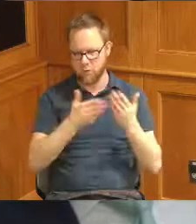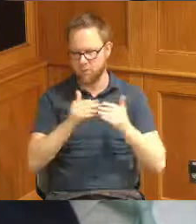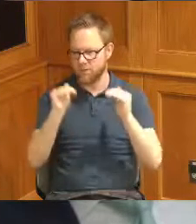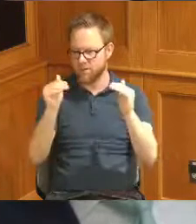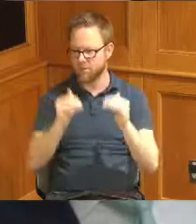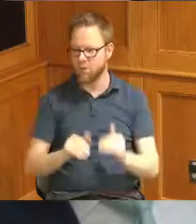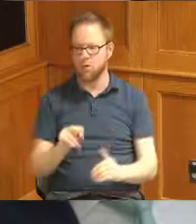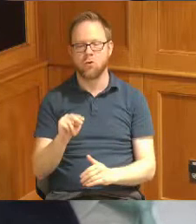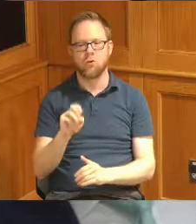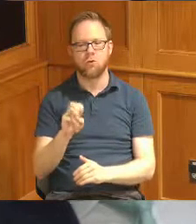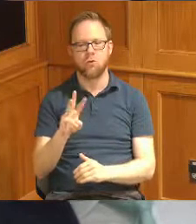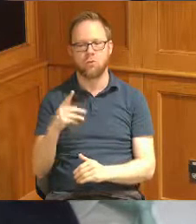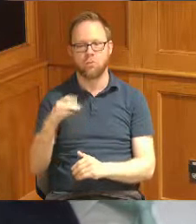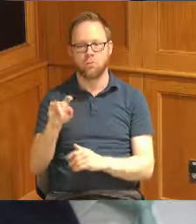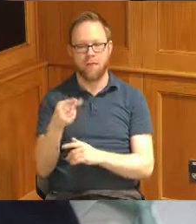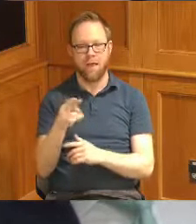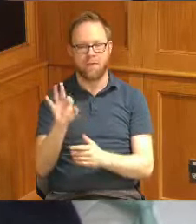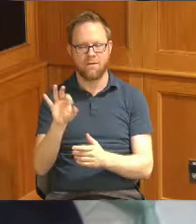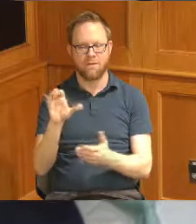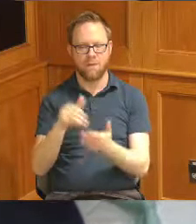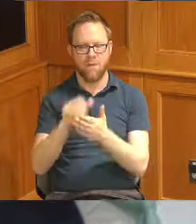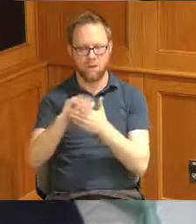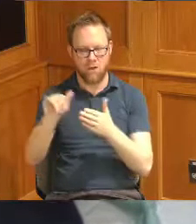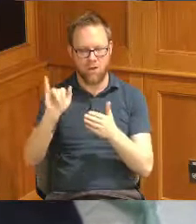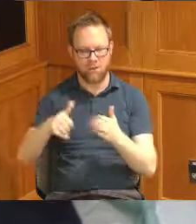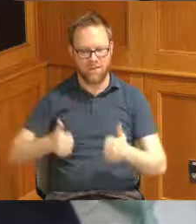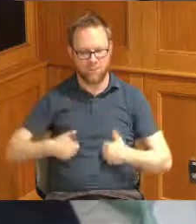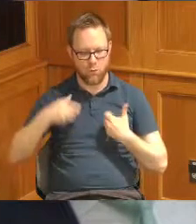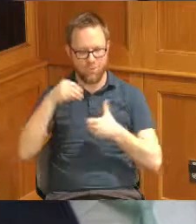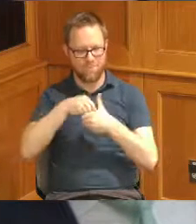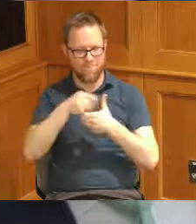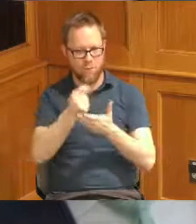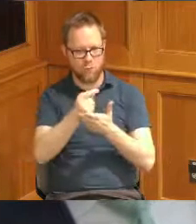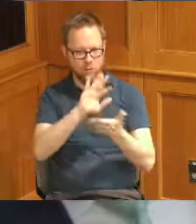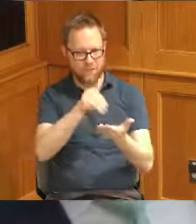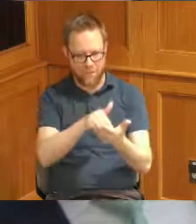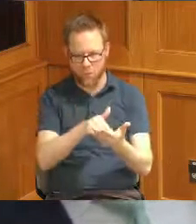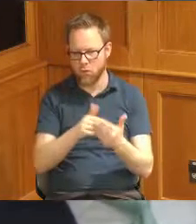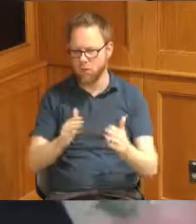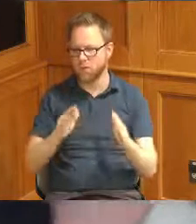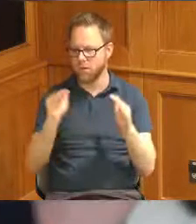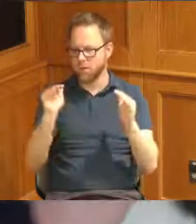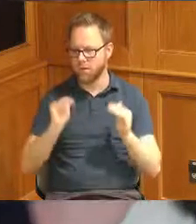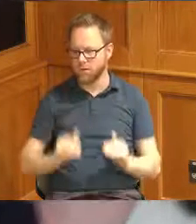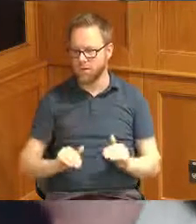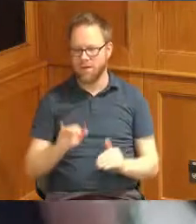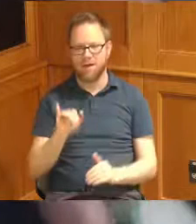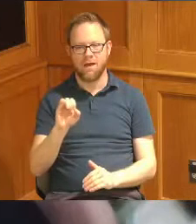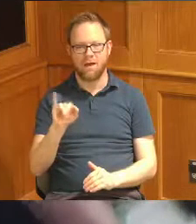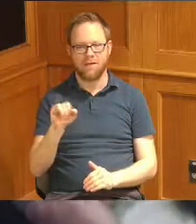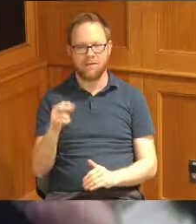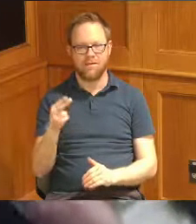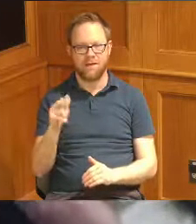path for 900,000 for residential treatment item number 16 is an agreement with Isaiah's place for